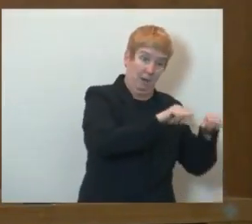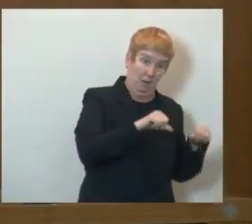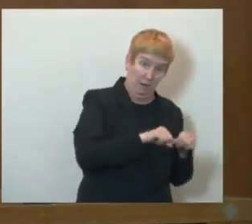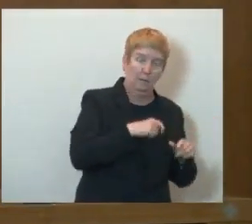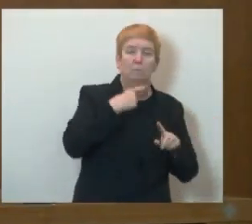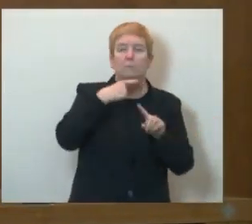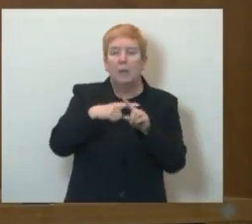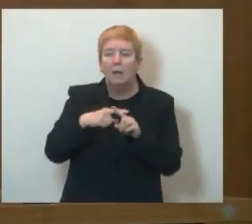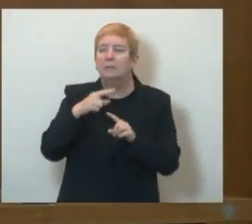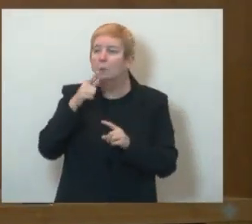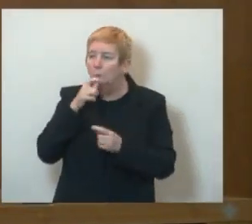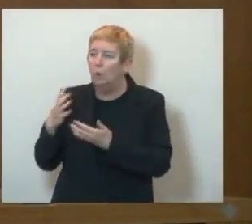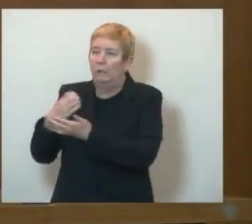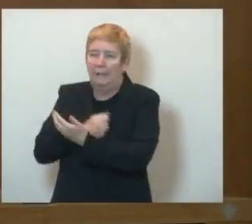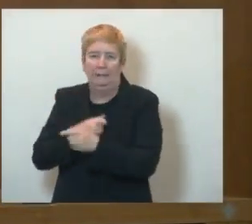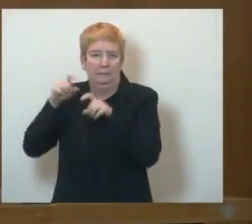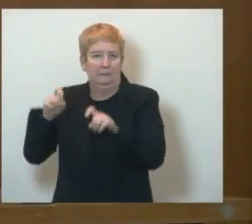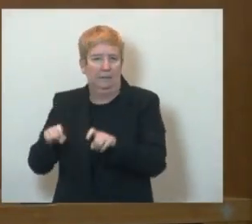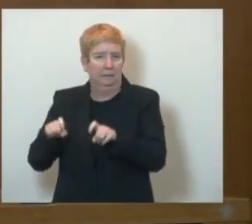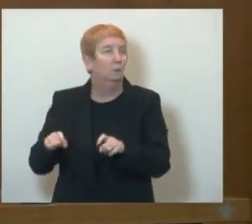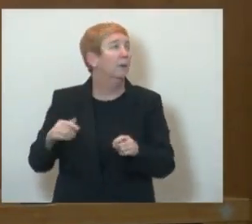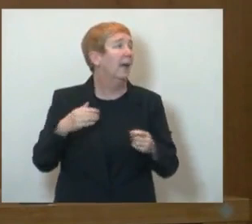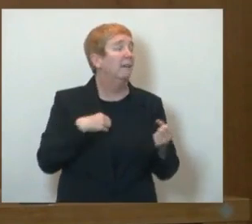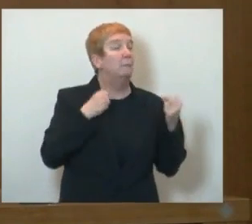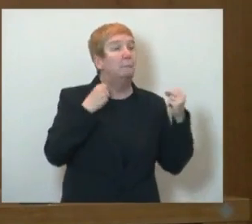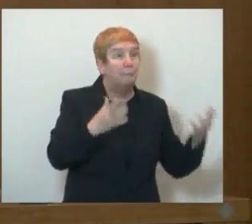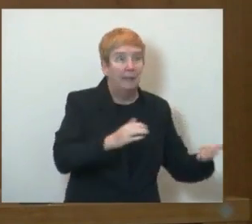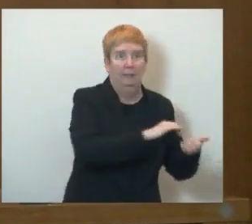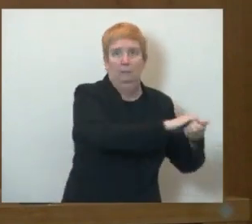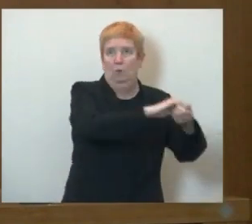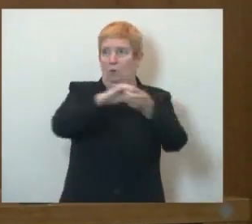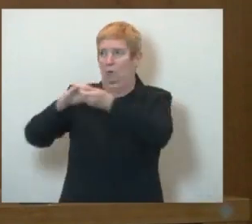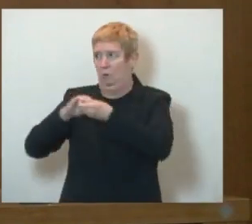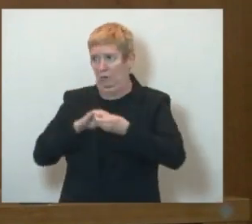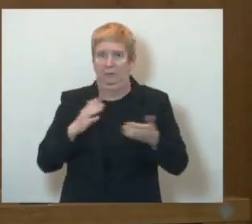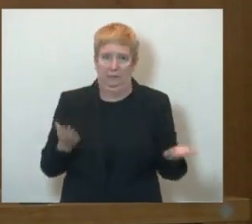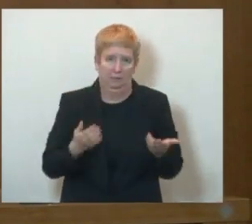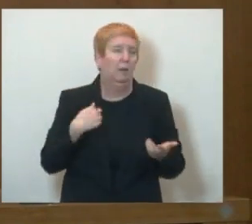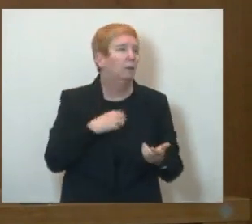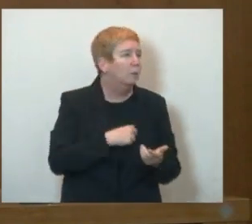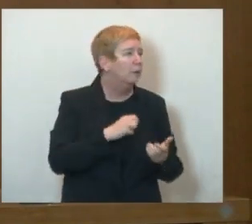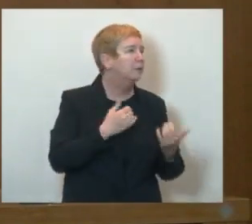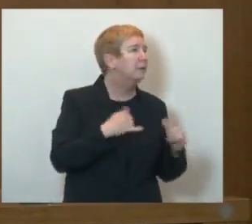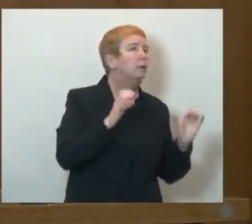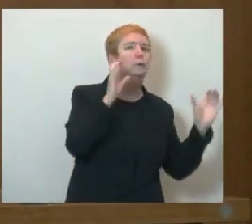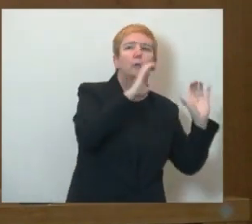WE HAVE A STRONG TESTING FOUNDATION BOTH IN OUR LAB CAPACITY AS WELL AS OUR TEST COLLECTION CAPACITY.